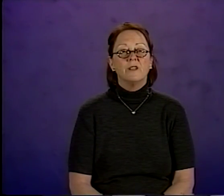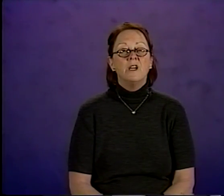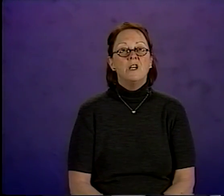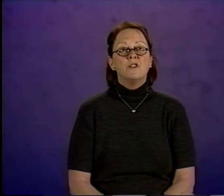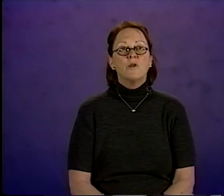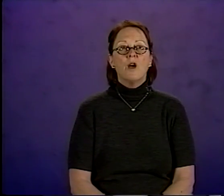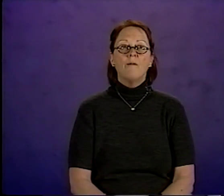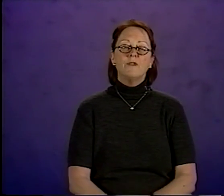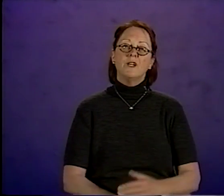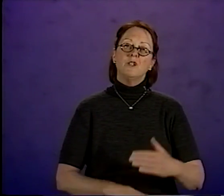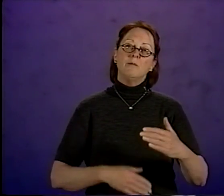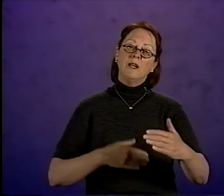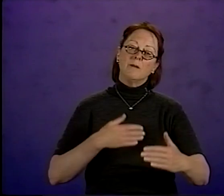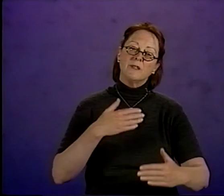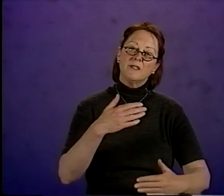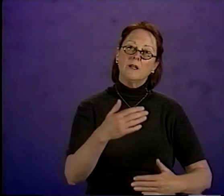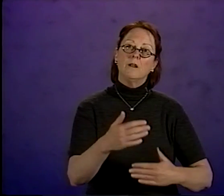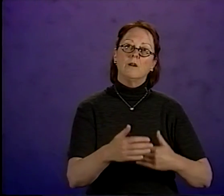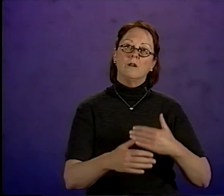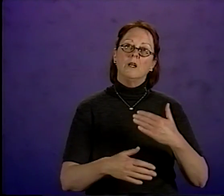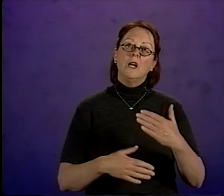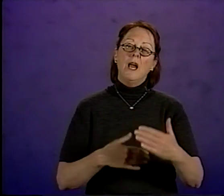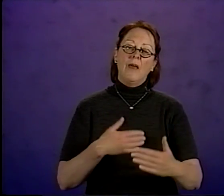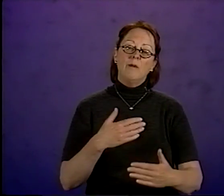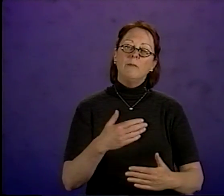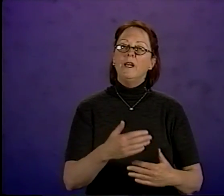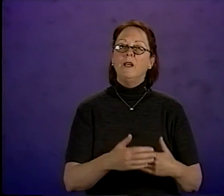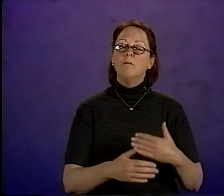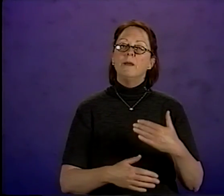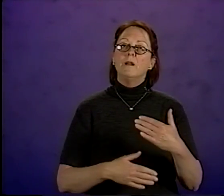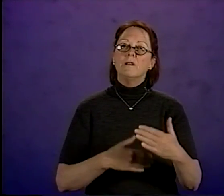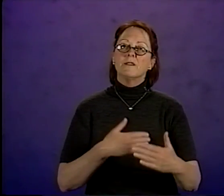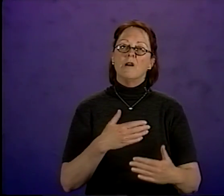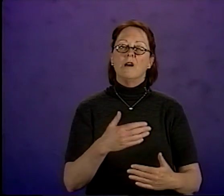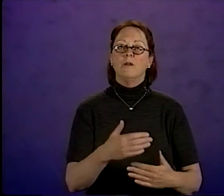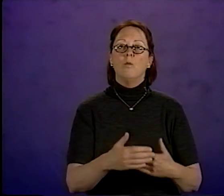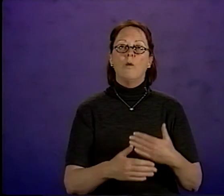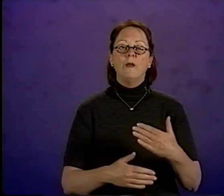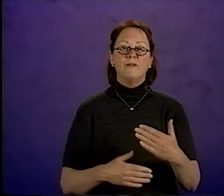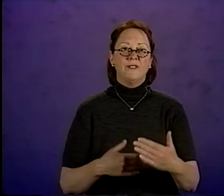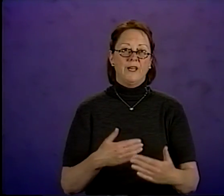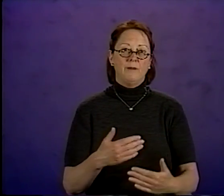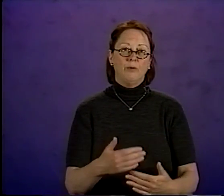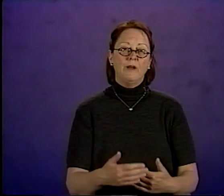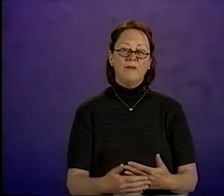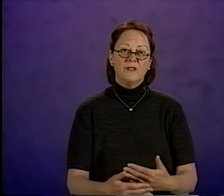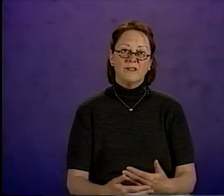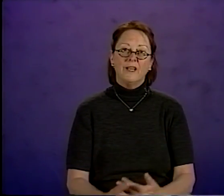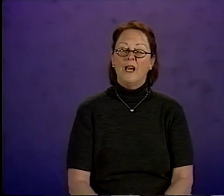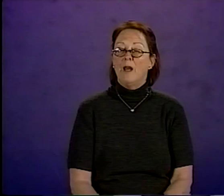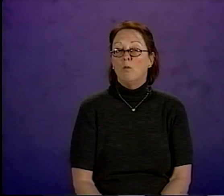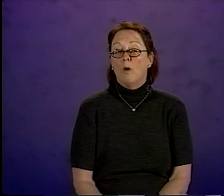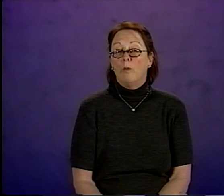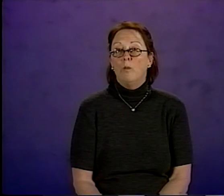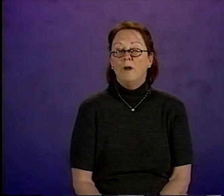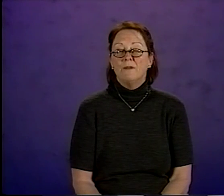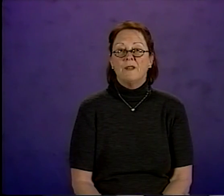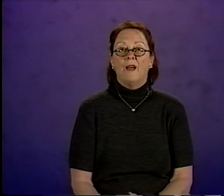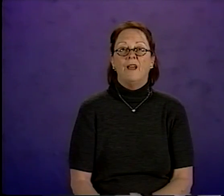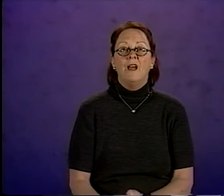So conversation becomes cyclical and the meaning builds on what we have said previously and what we will say.